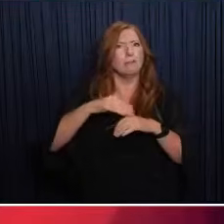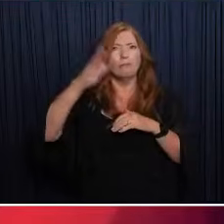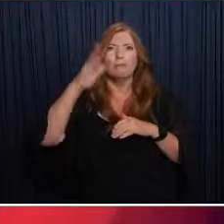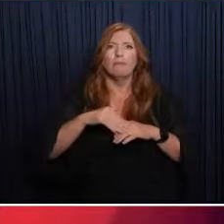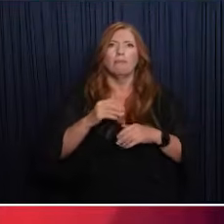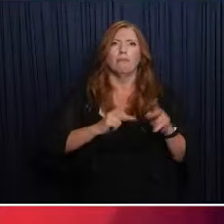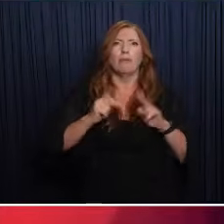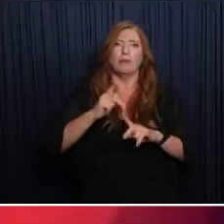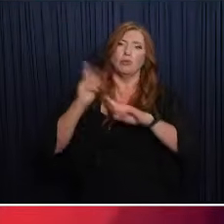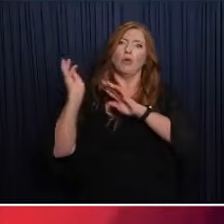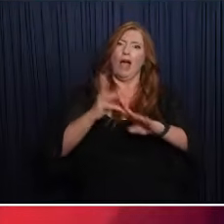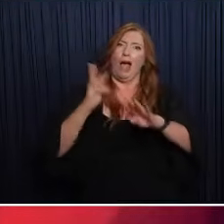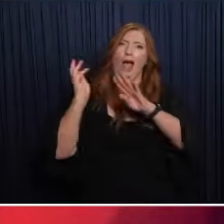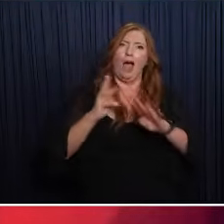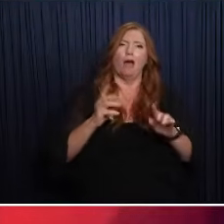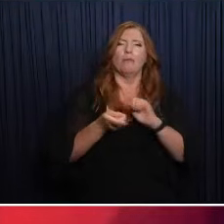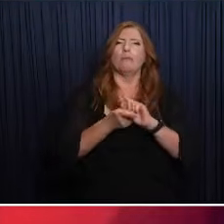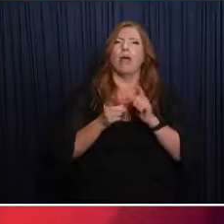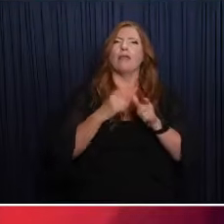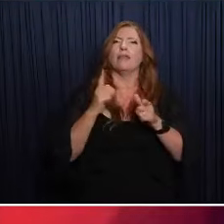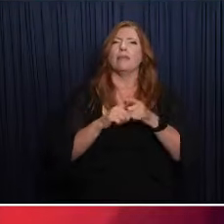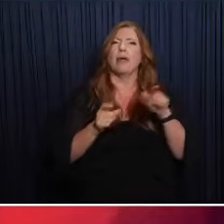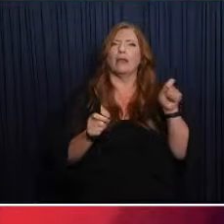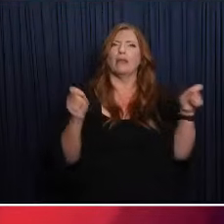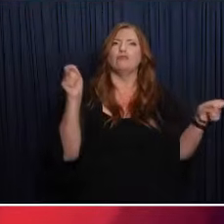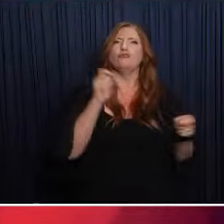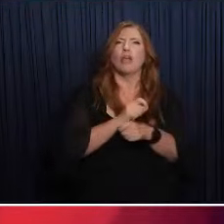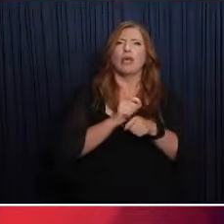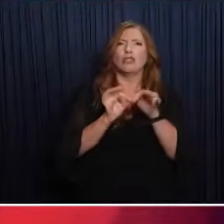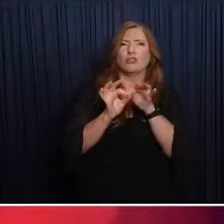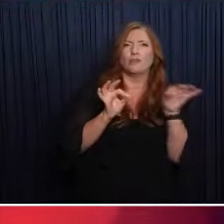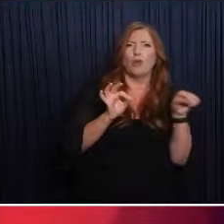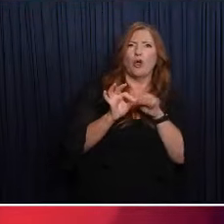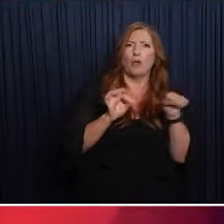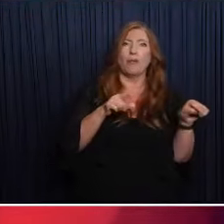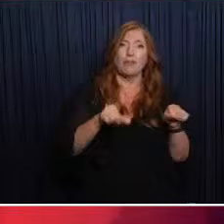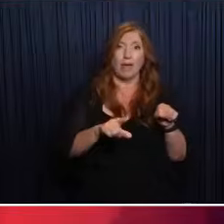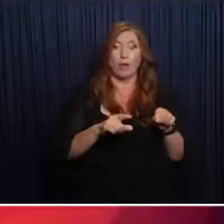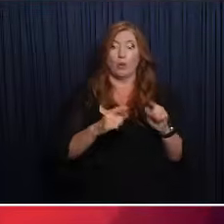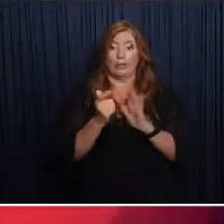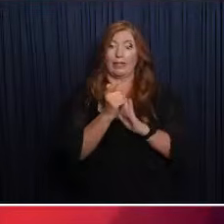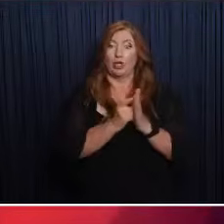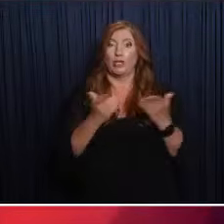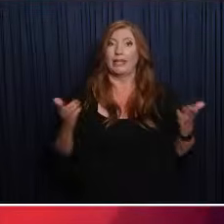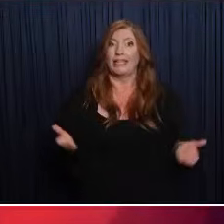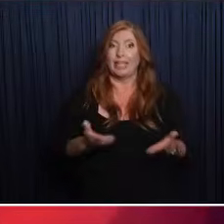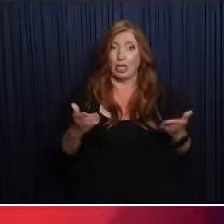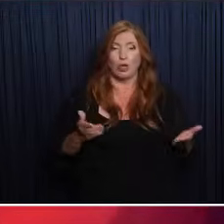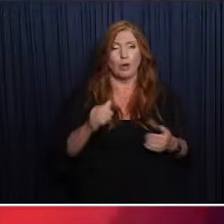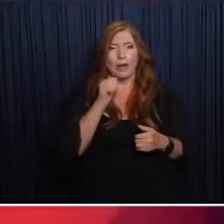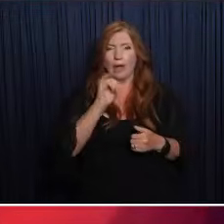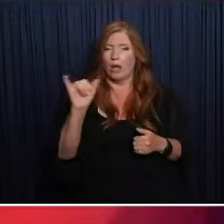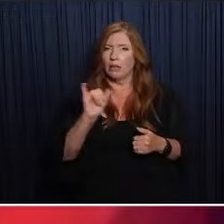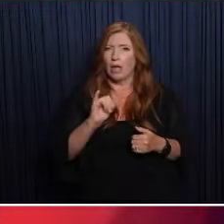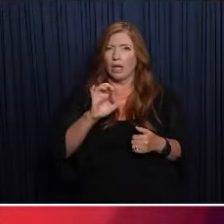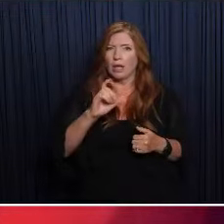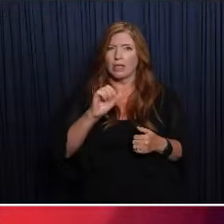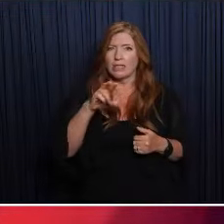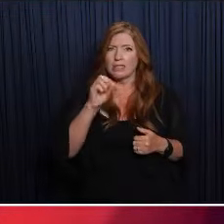WHEN THEY WILLINGLY ALLOWED TENS OF MILLIONS OF ILLEGALS TO COME